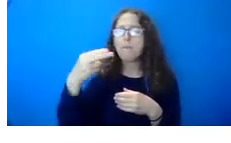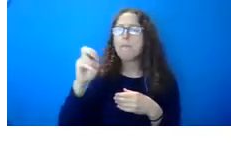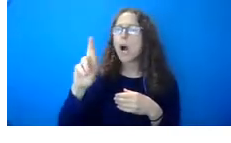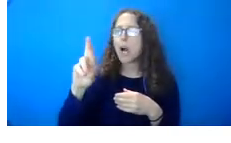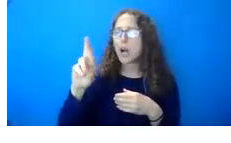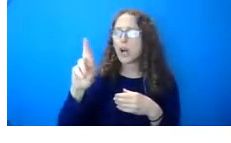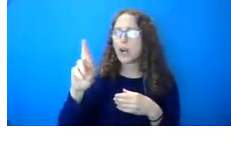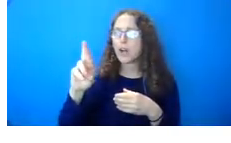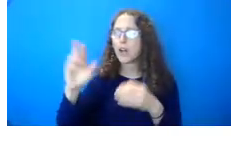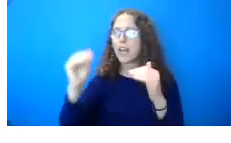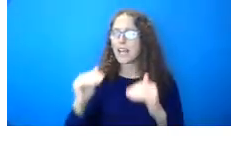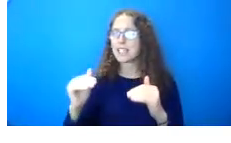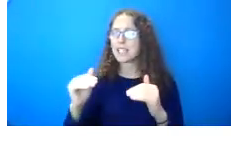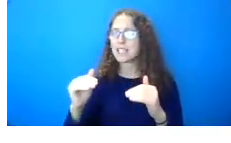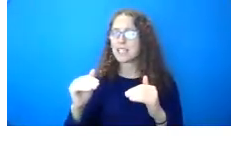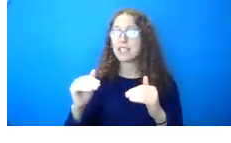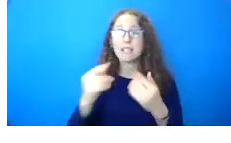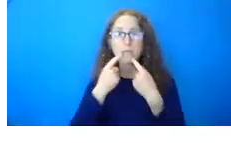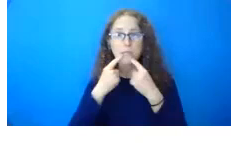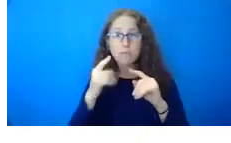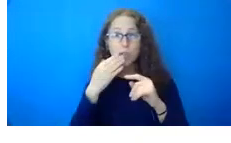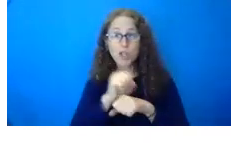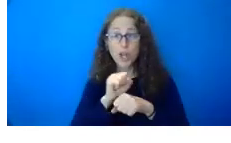» THANK YOU BECCA.